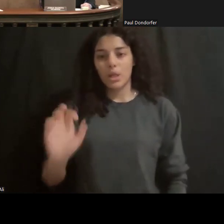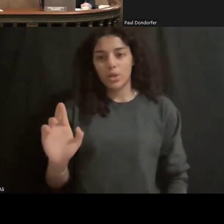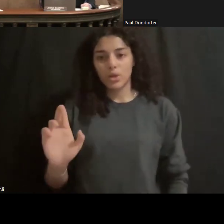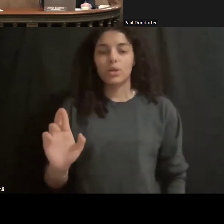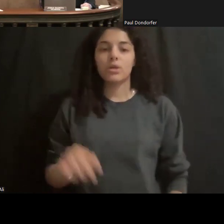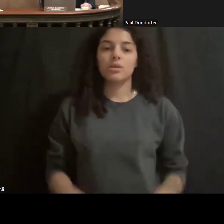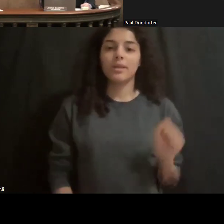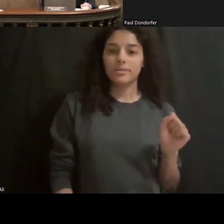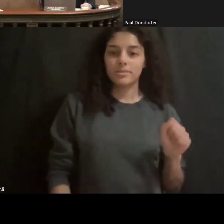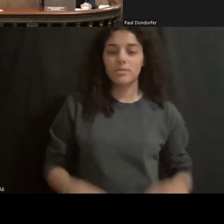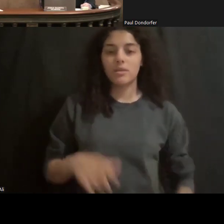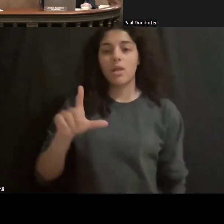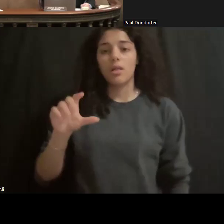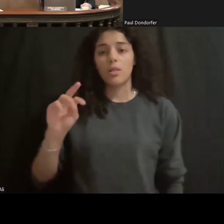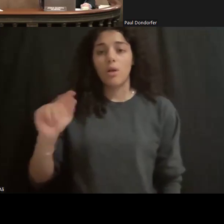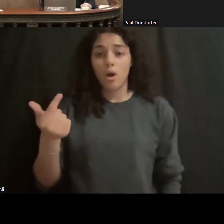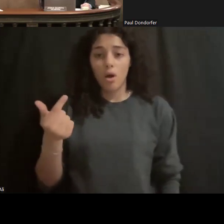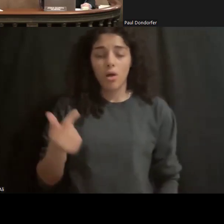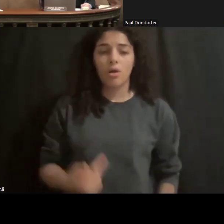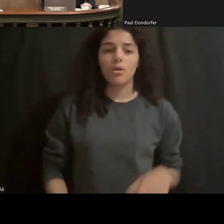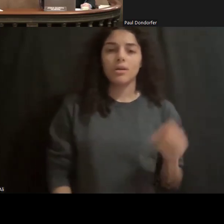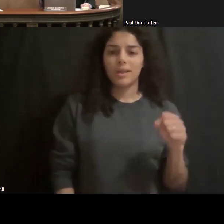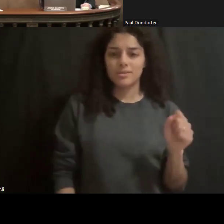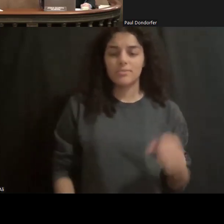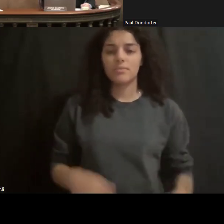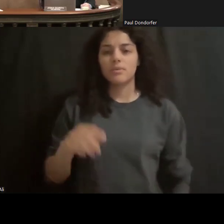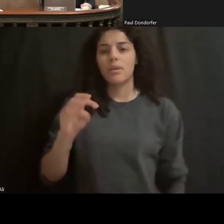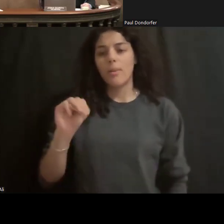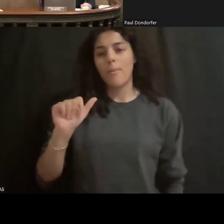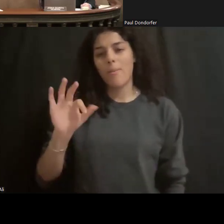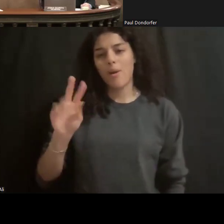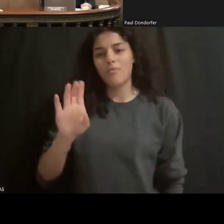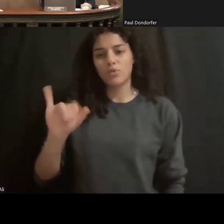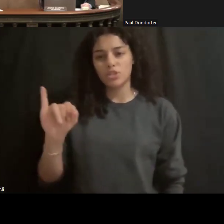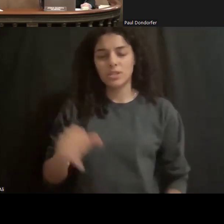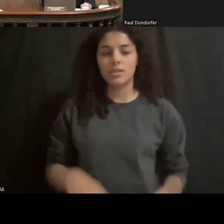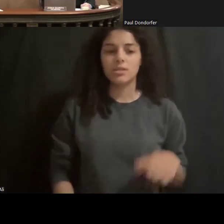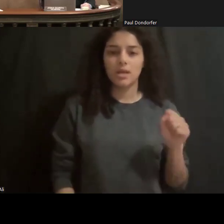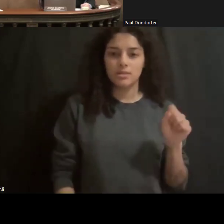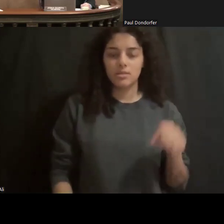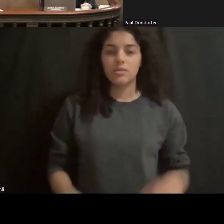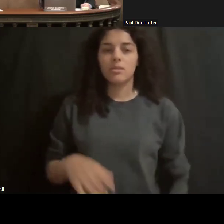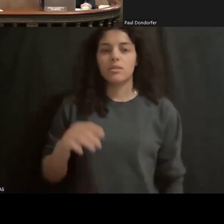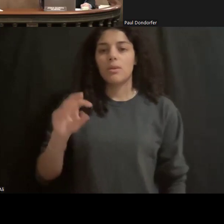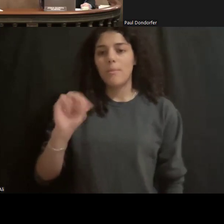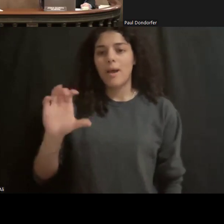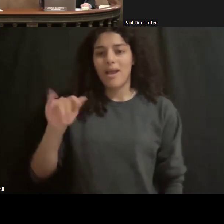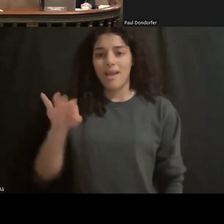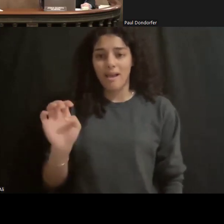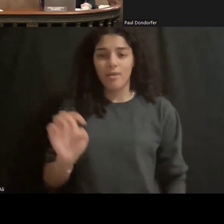Keller vote yes Mr Long Mr Long vote yes Mr Mafui yes Mr Mafucci vote yes Mr McCabe yes Mr McCabe